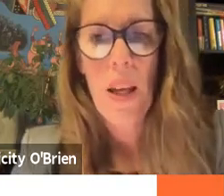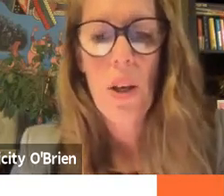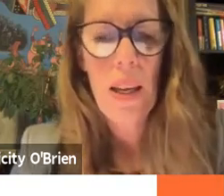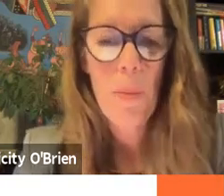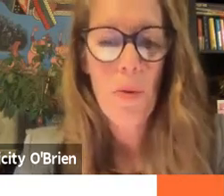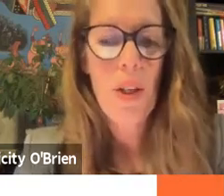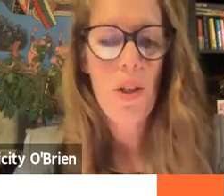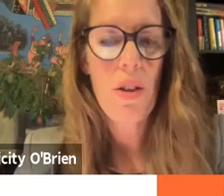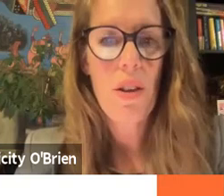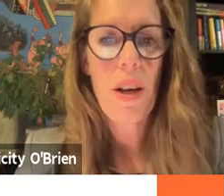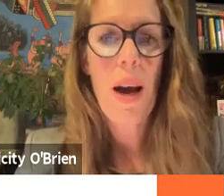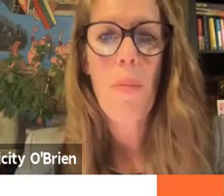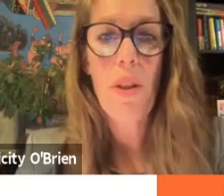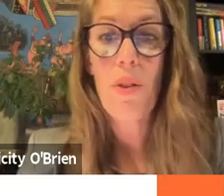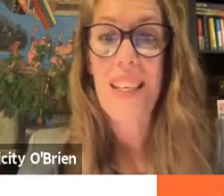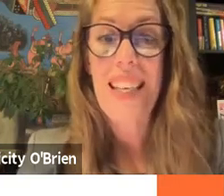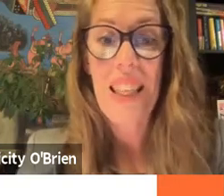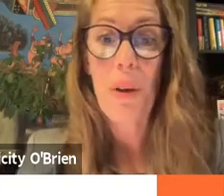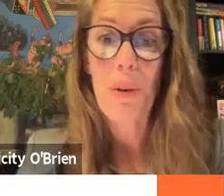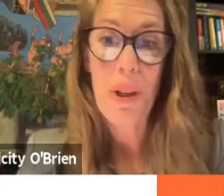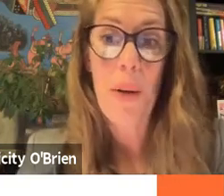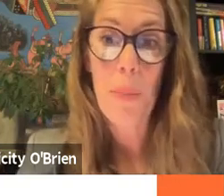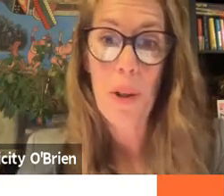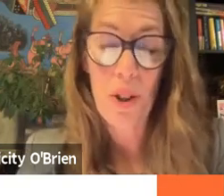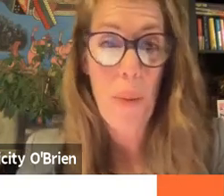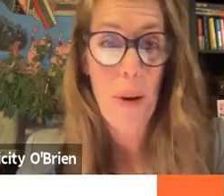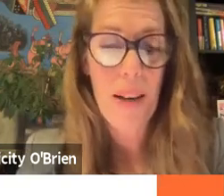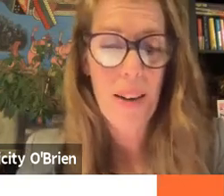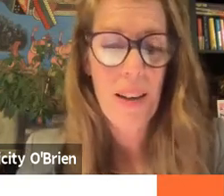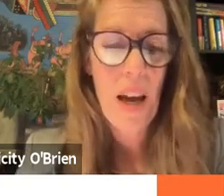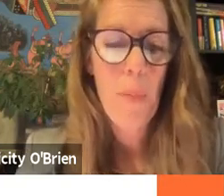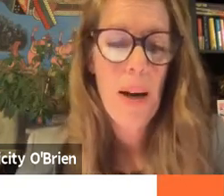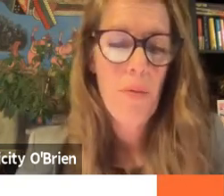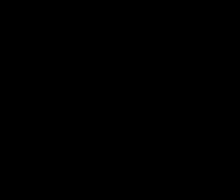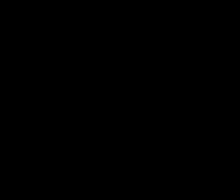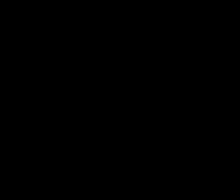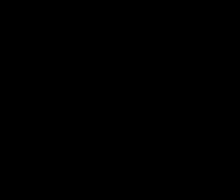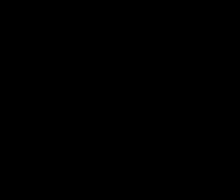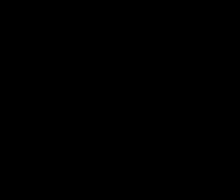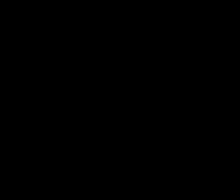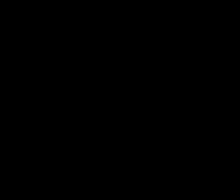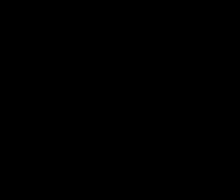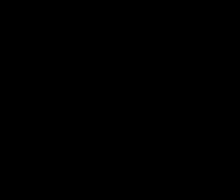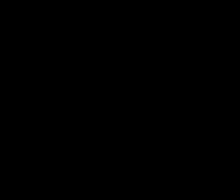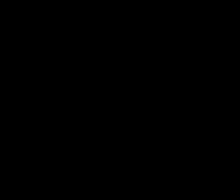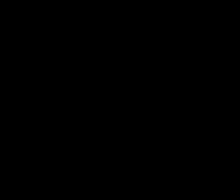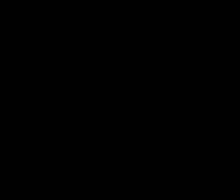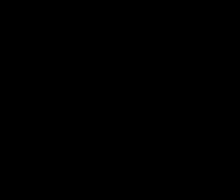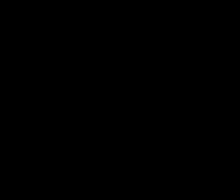You can register through the link that will also come up on your chat by now, but remember to sign up to the socialprotection.org